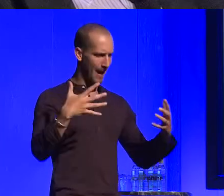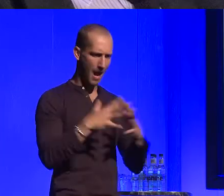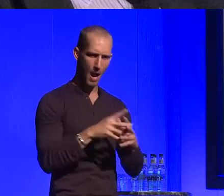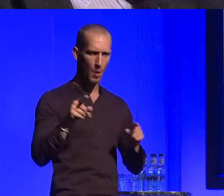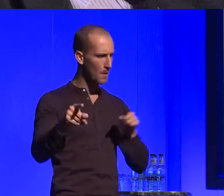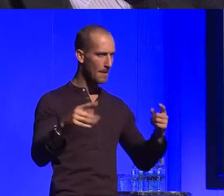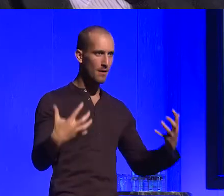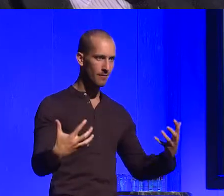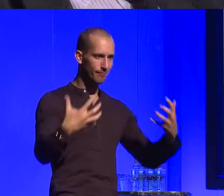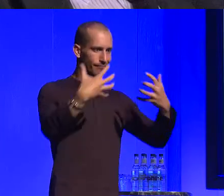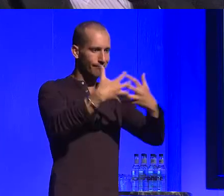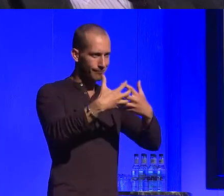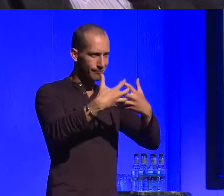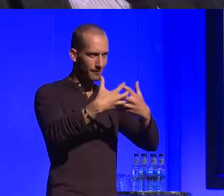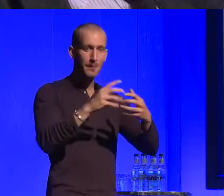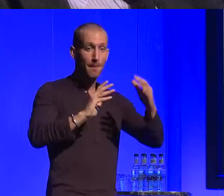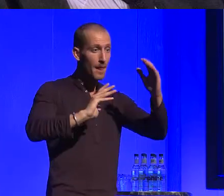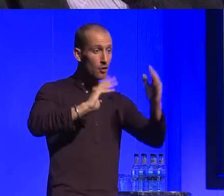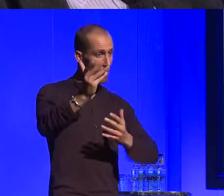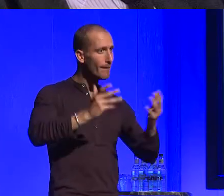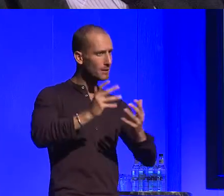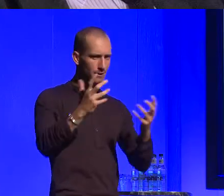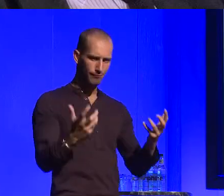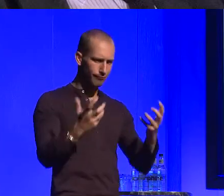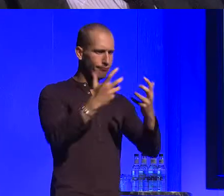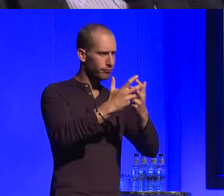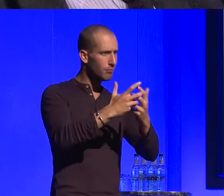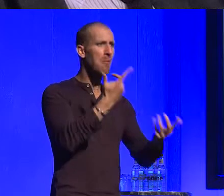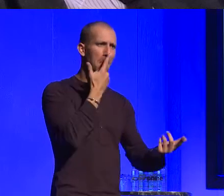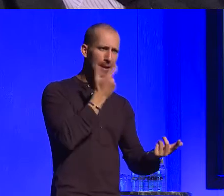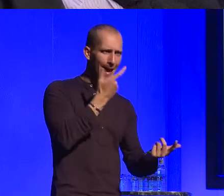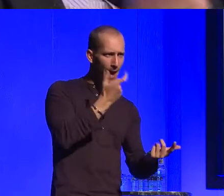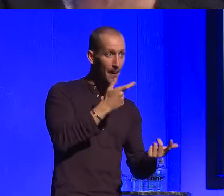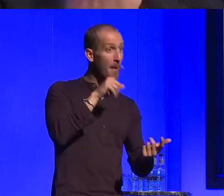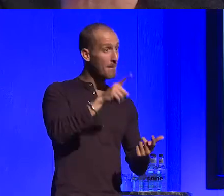The centralisation of services can work, as long as other agencies are involved -- as